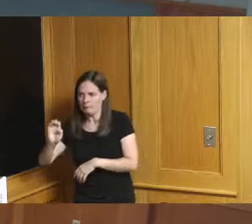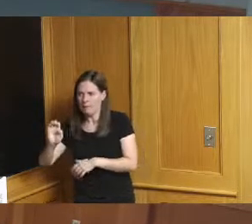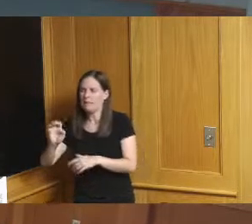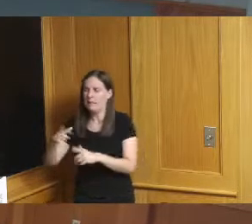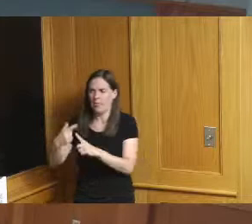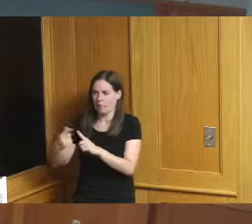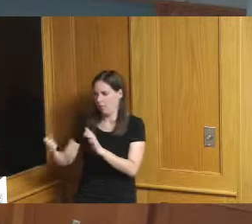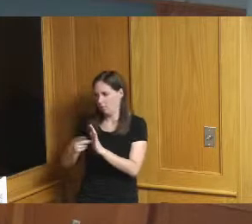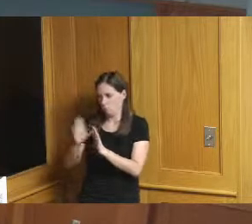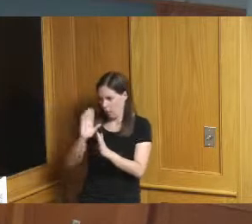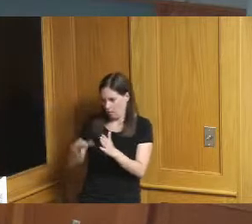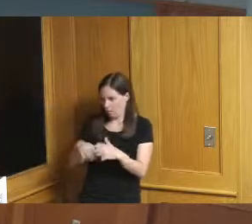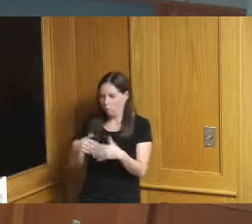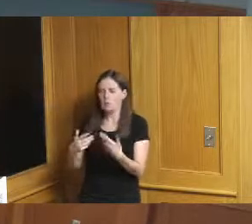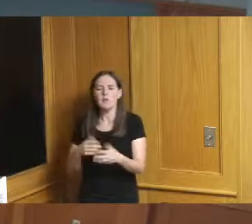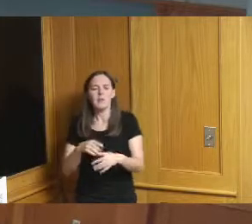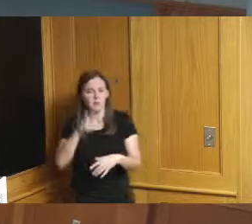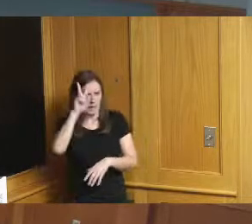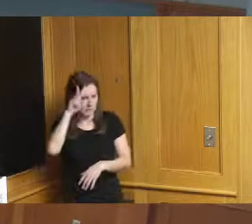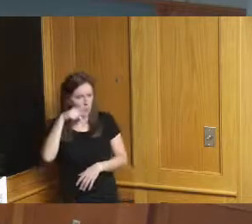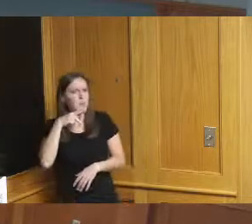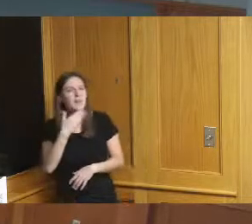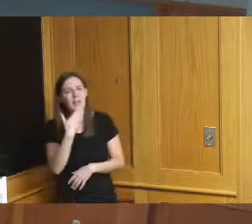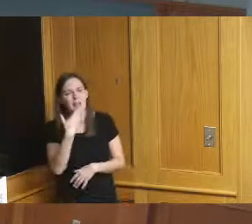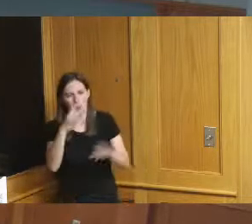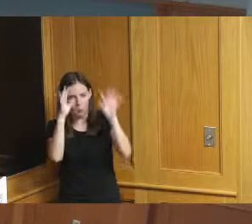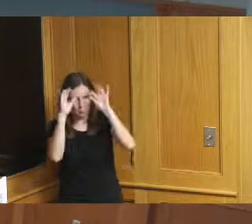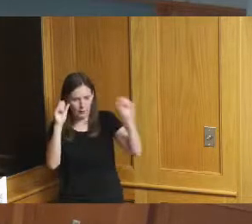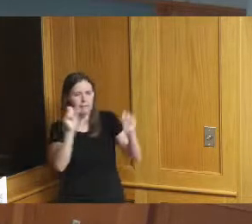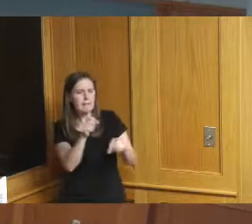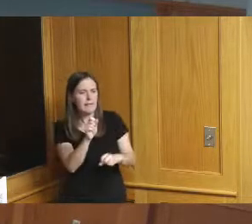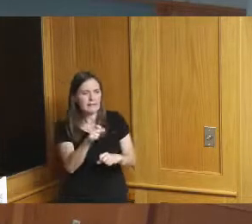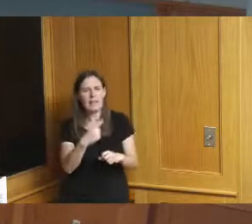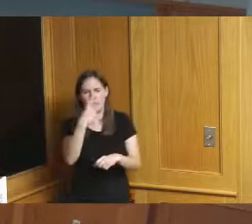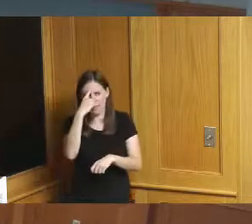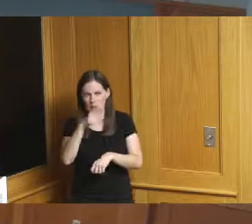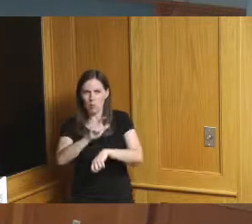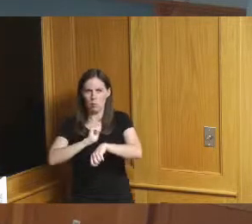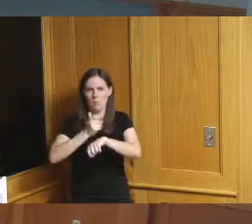yes thank you Madam President i think you uh set the tone when you asked the question about